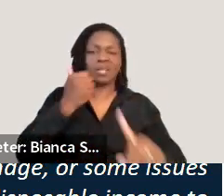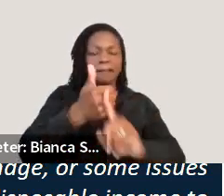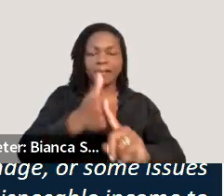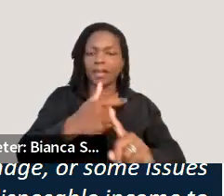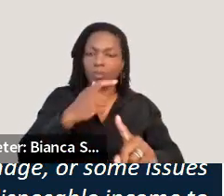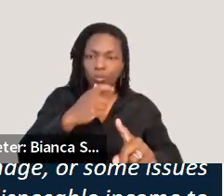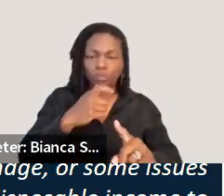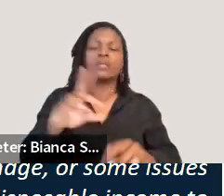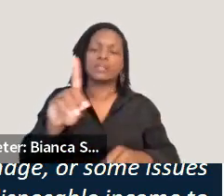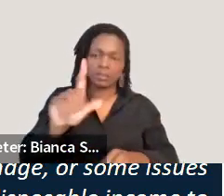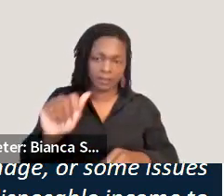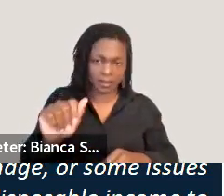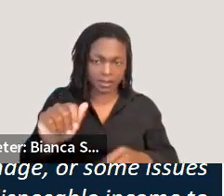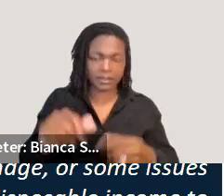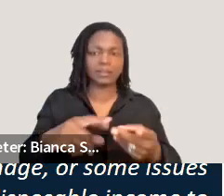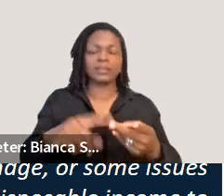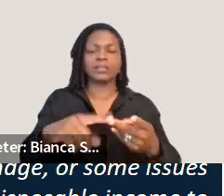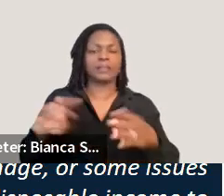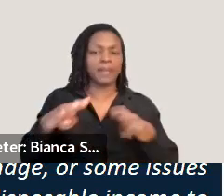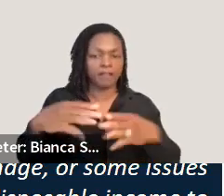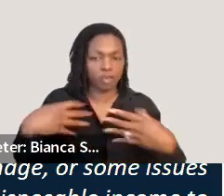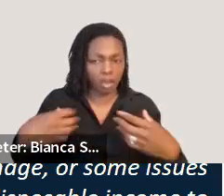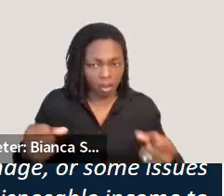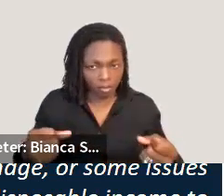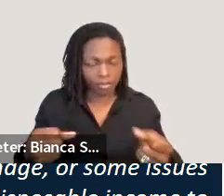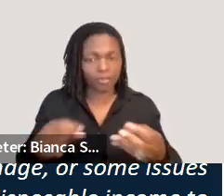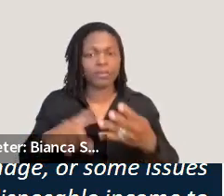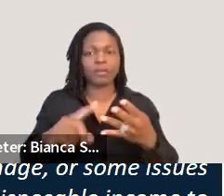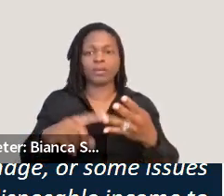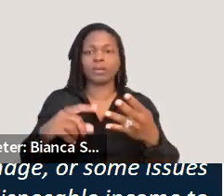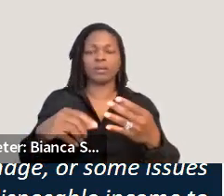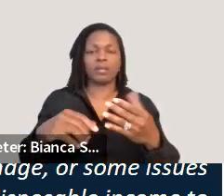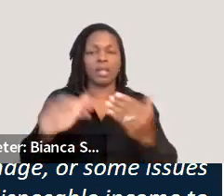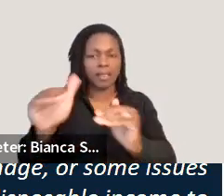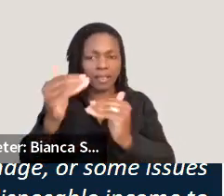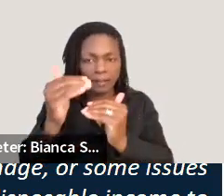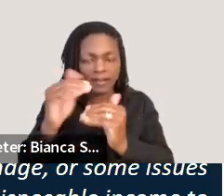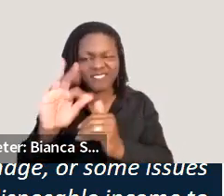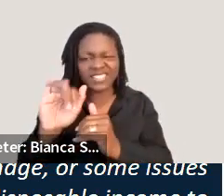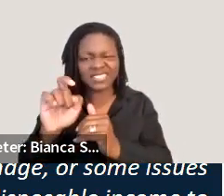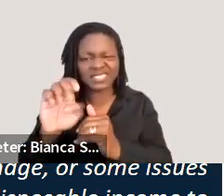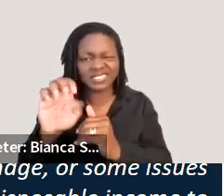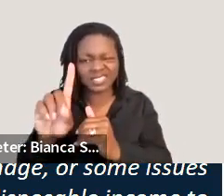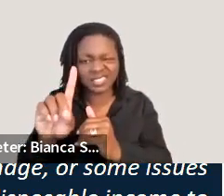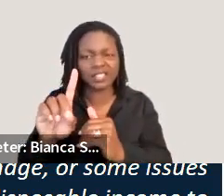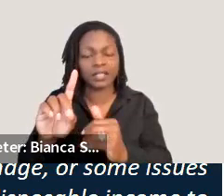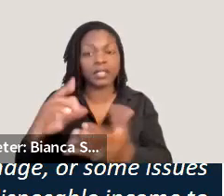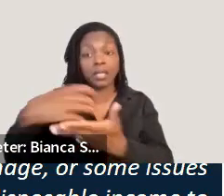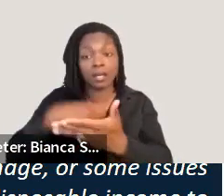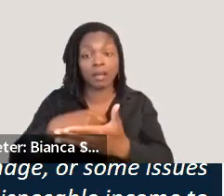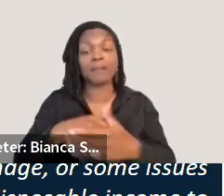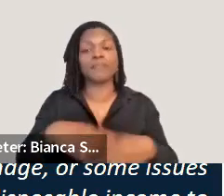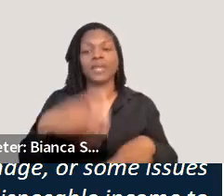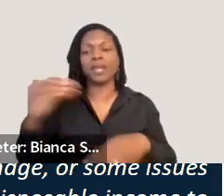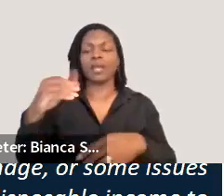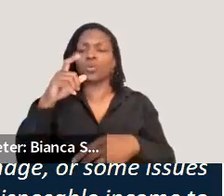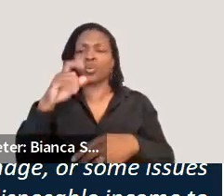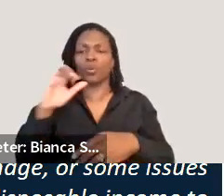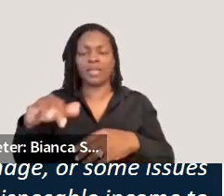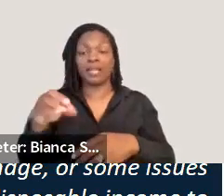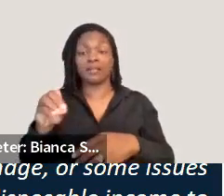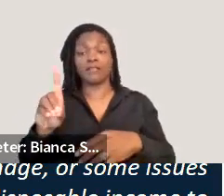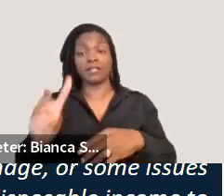Those with behavioral health concerns. People living on fixed income and also individuals who survive domestic violence.